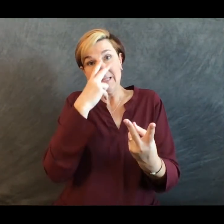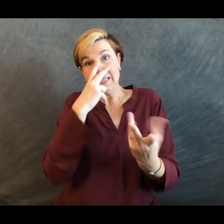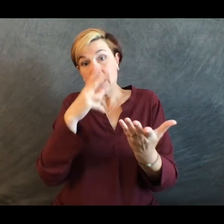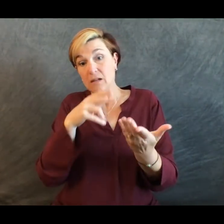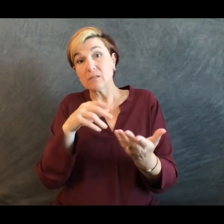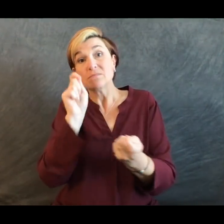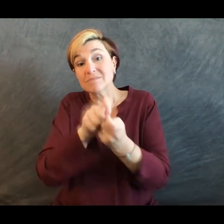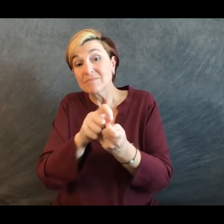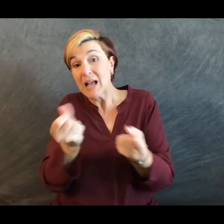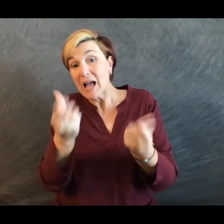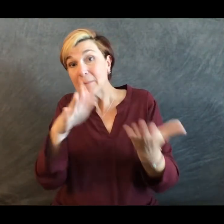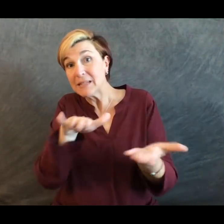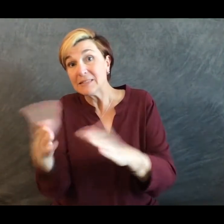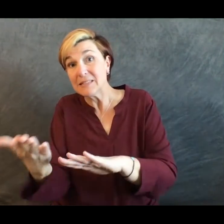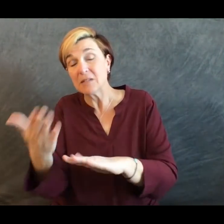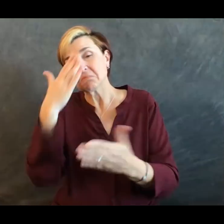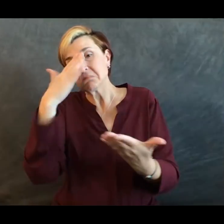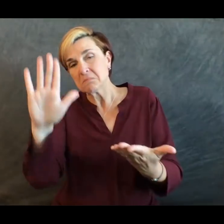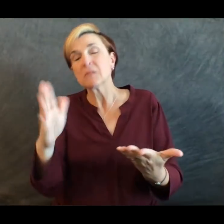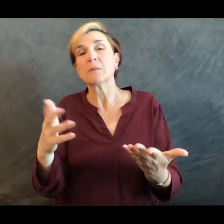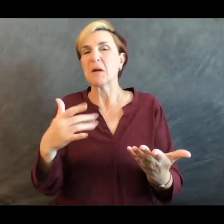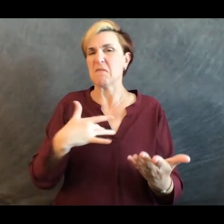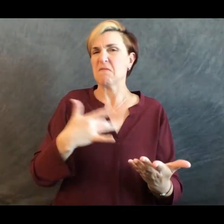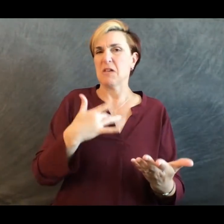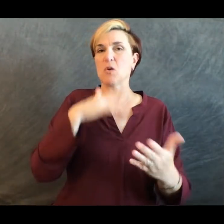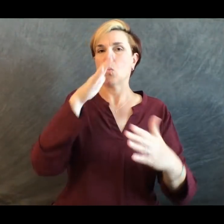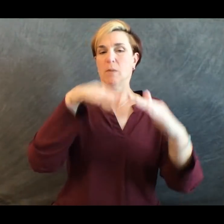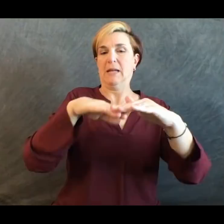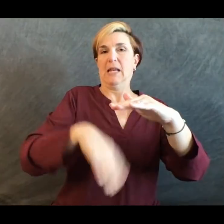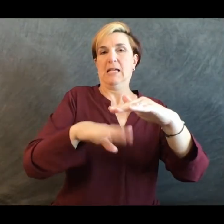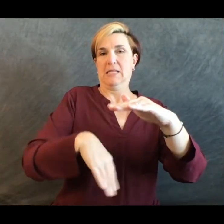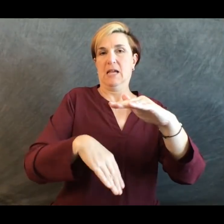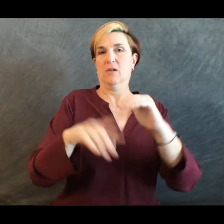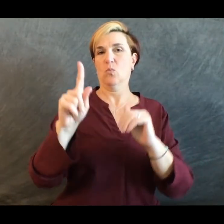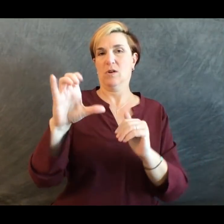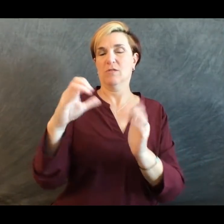a number substantially below the hundred thousand that would be the low mark and